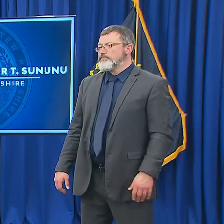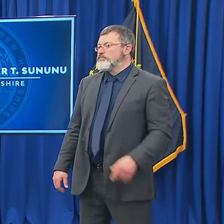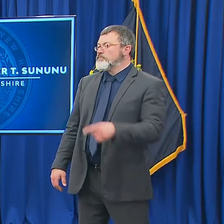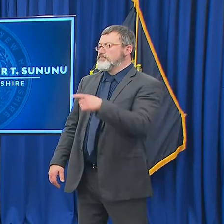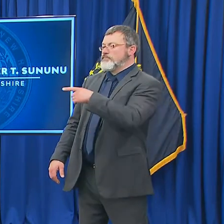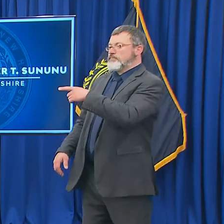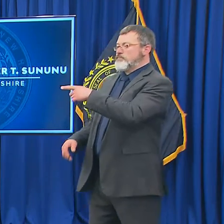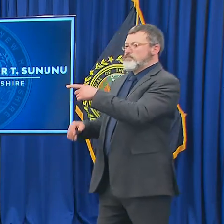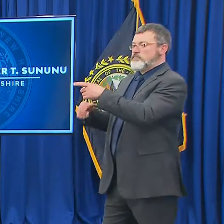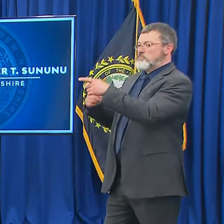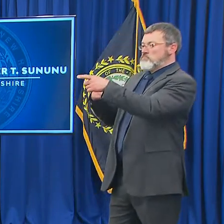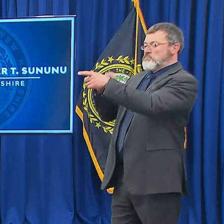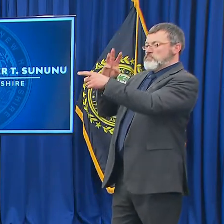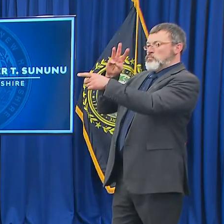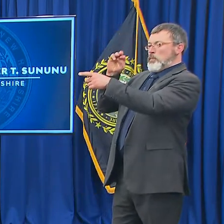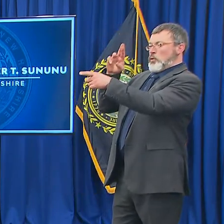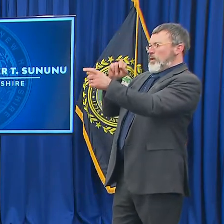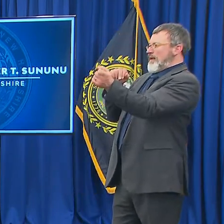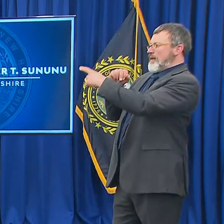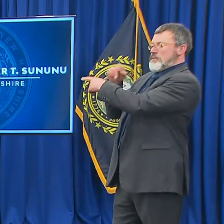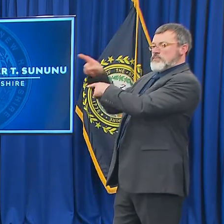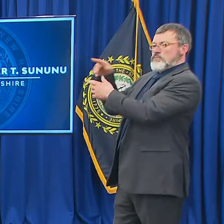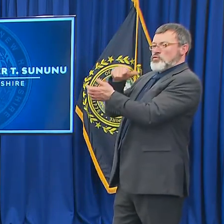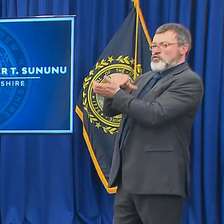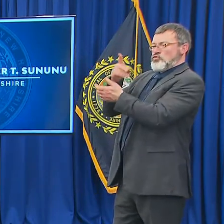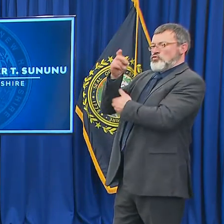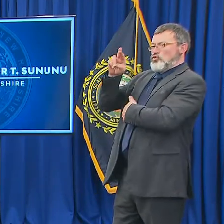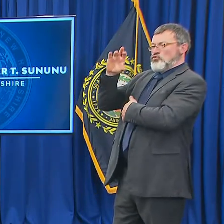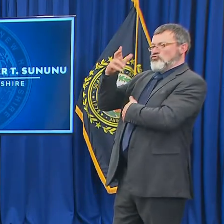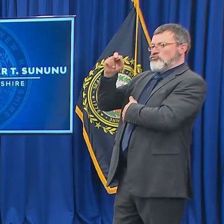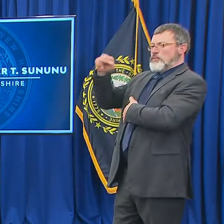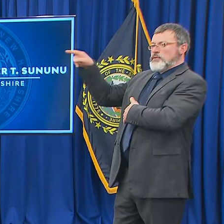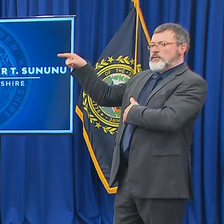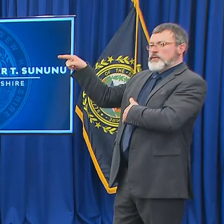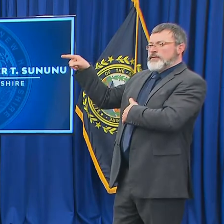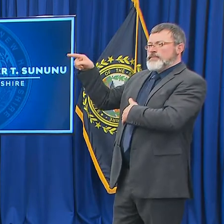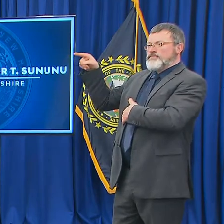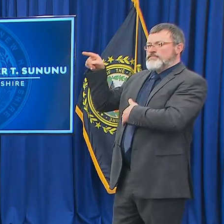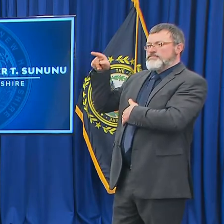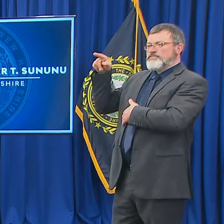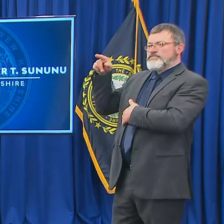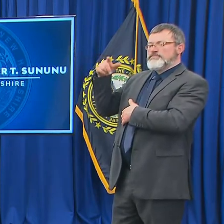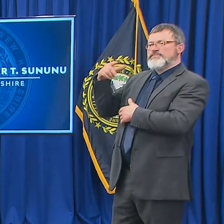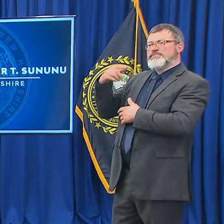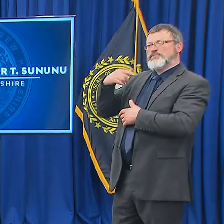And that's been that's affected you know over 200 40. I think the actual facilities.